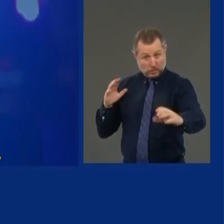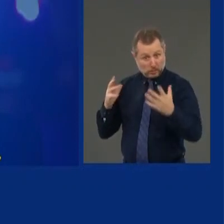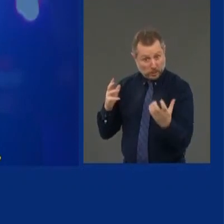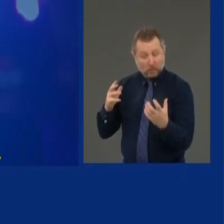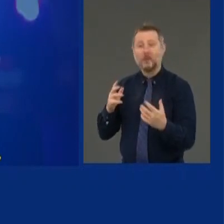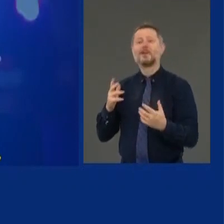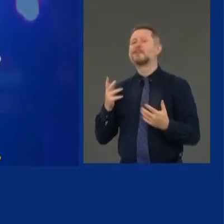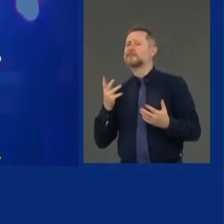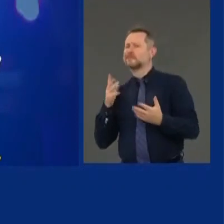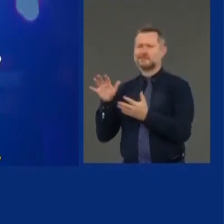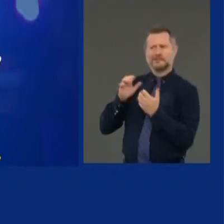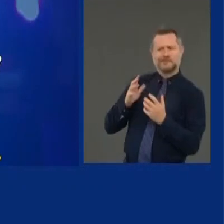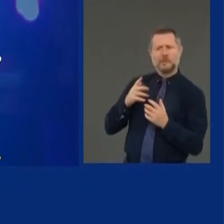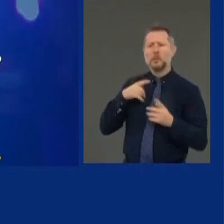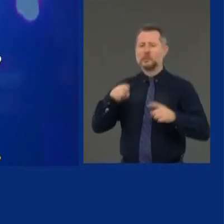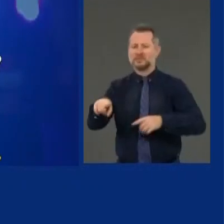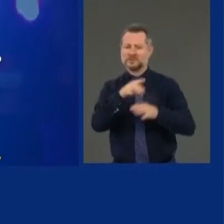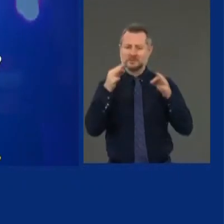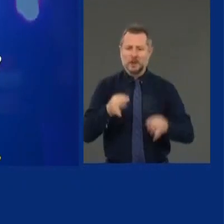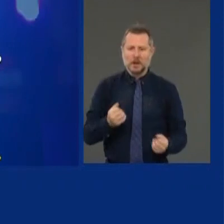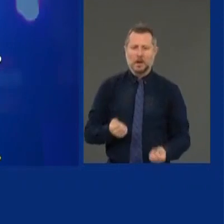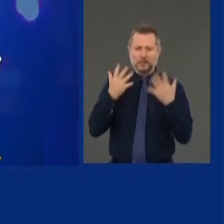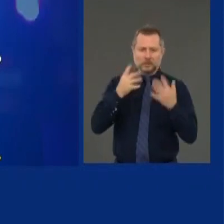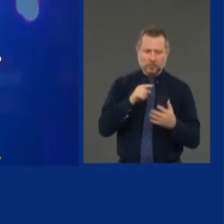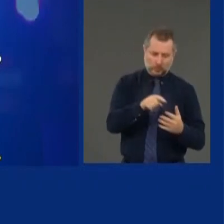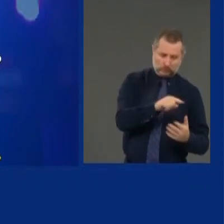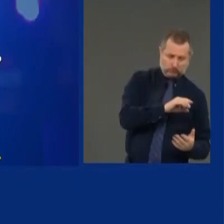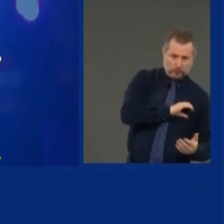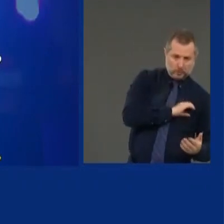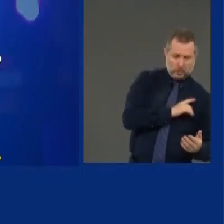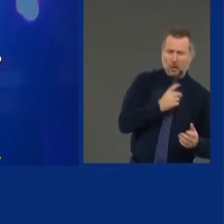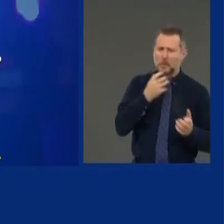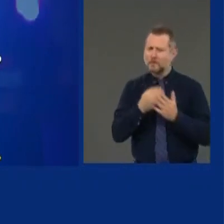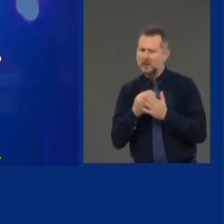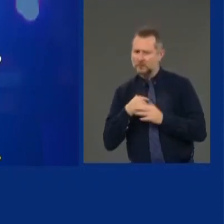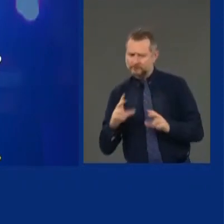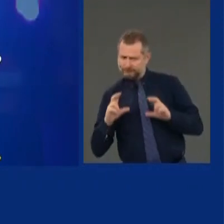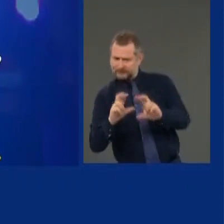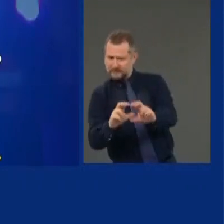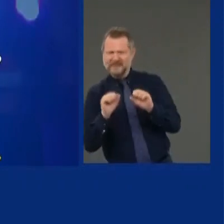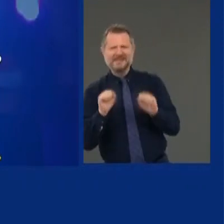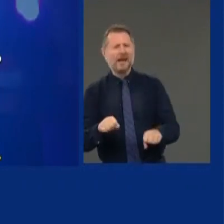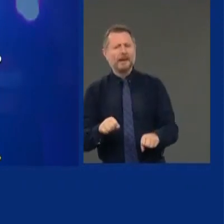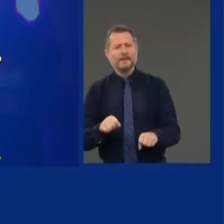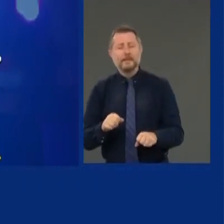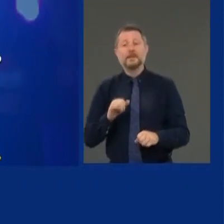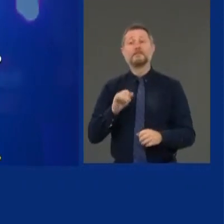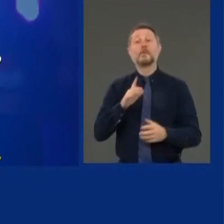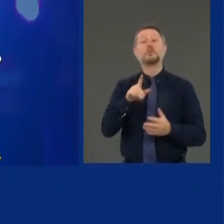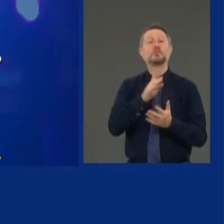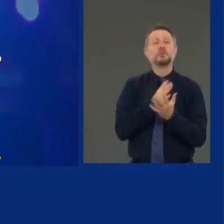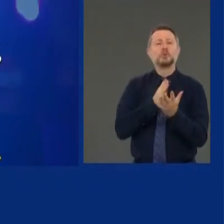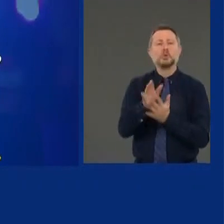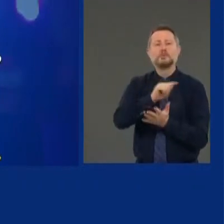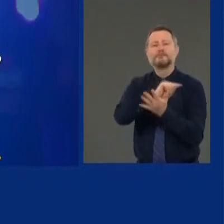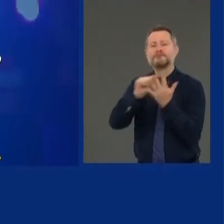WHICH YOU CAN ONLY ARRIVE AT AFTER YOU DETERMINE WHAT STAFFING YOU WANT FOR THE